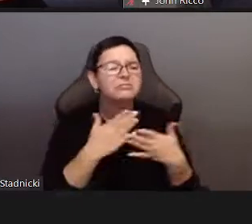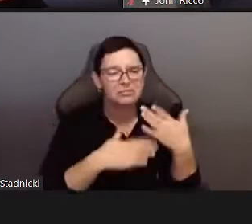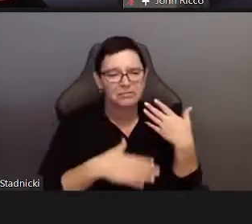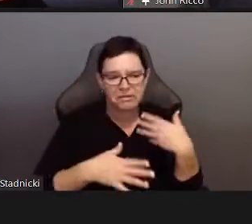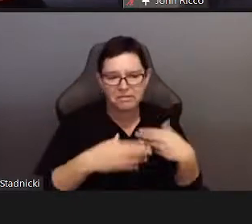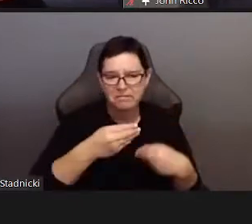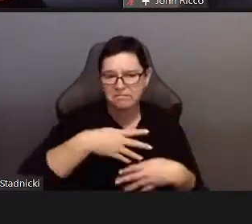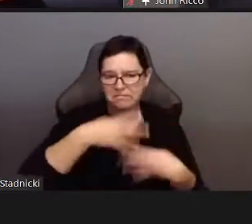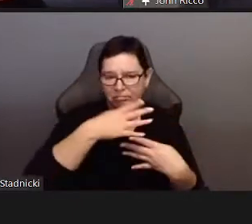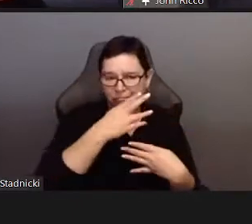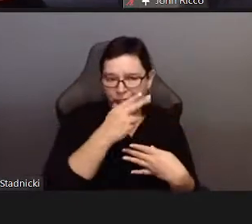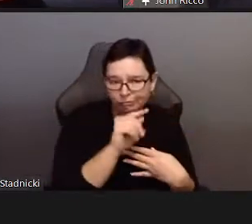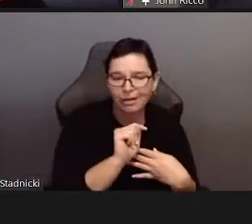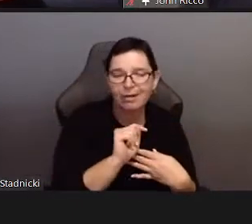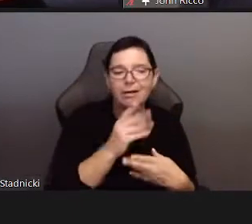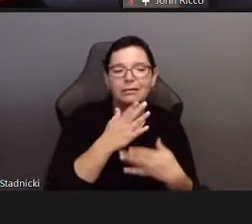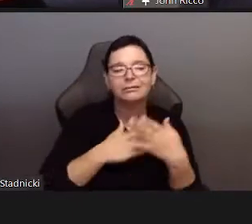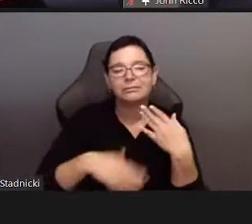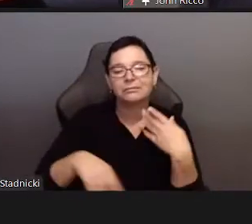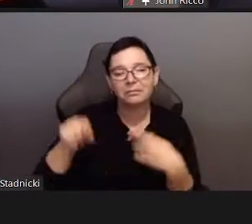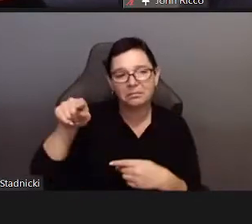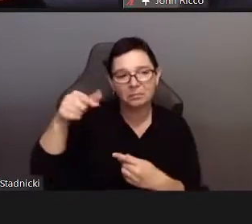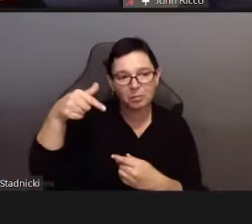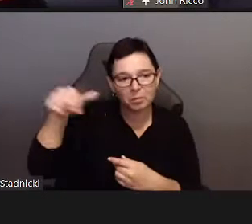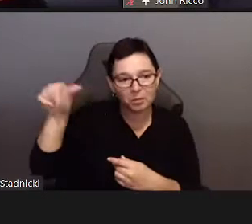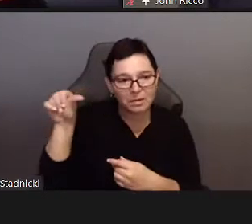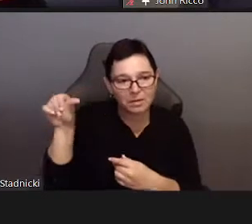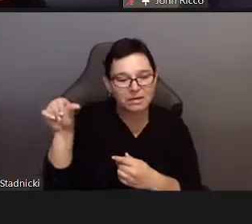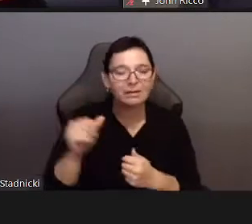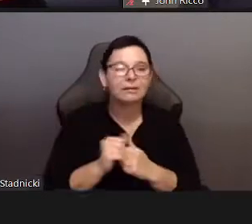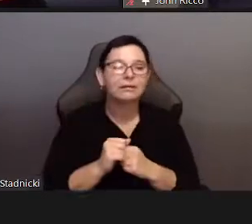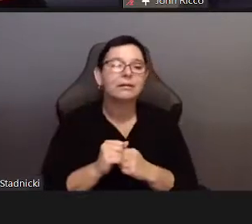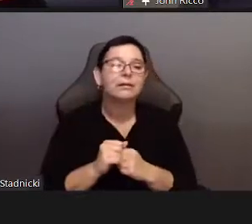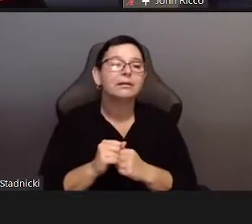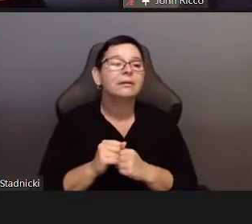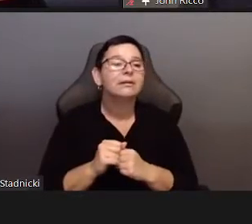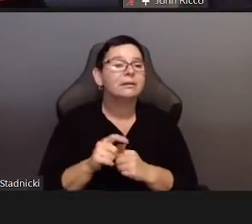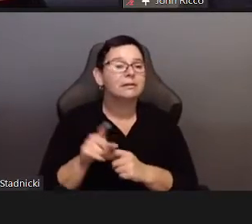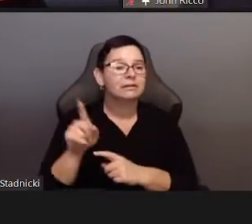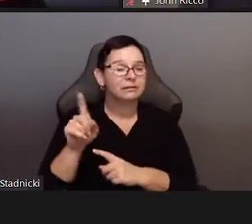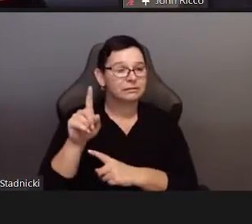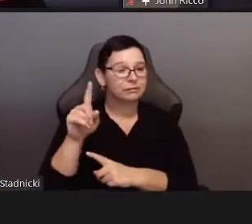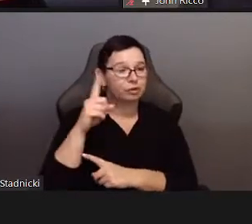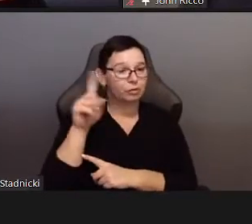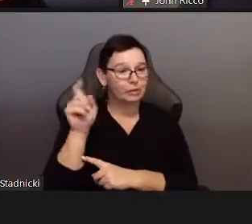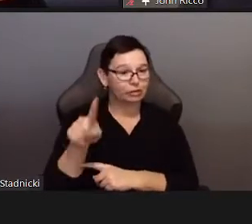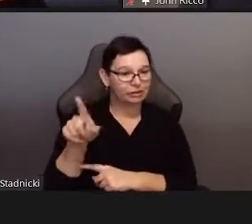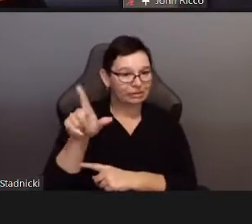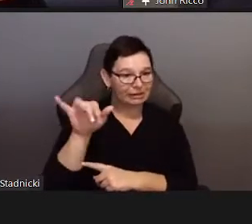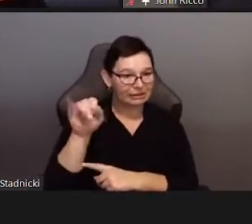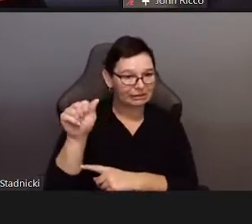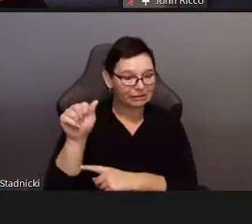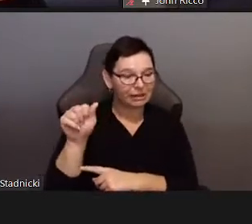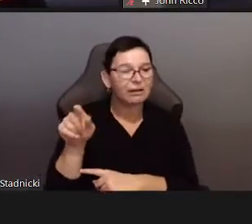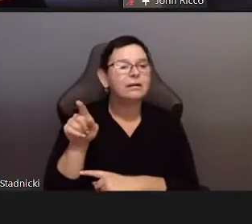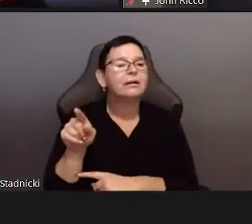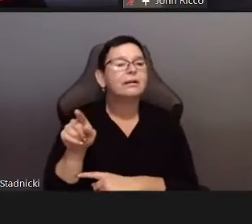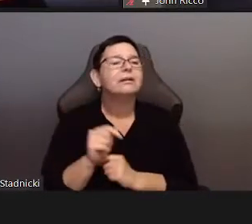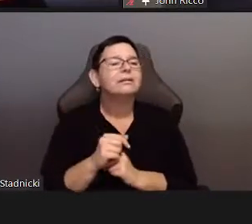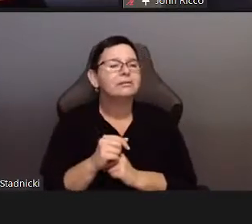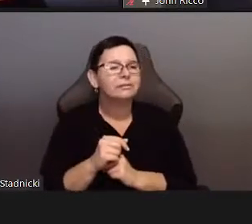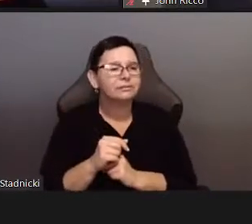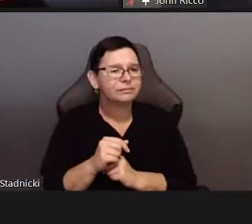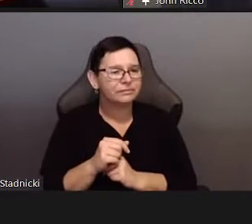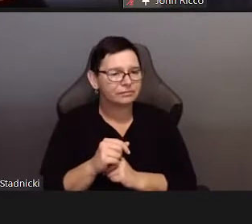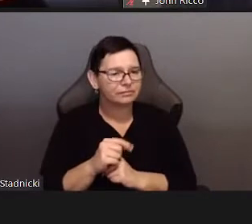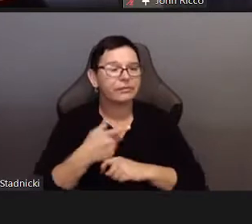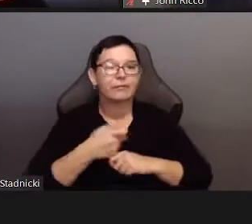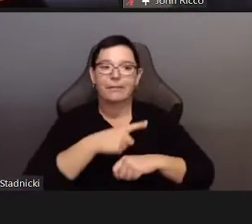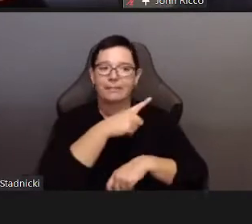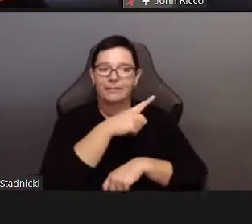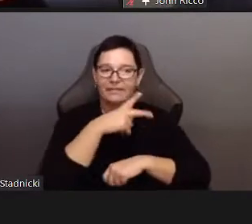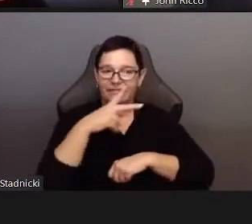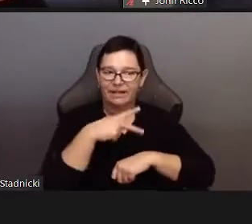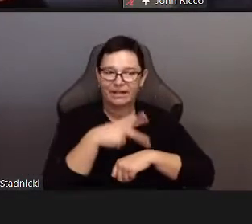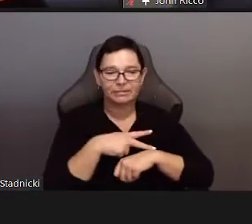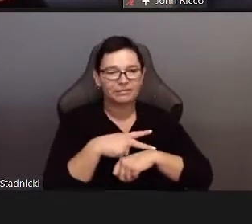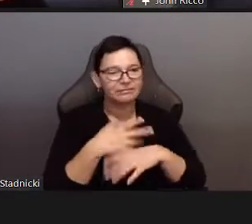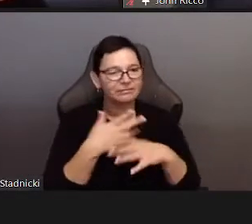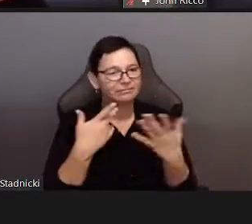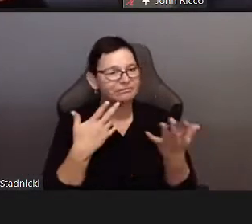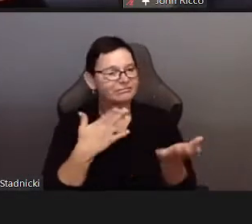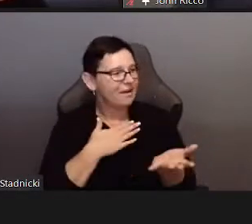Tali is going to help us field some questions.